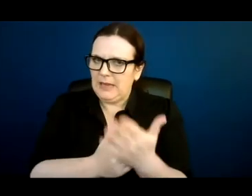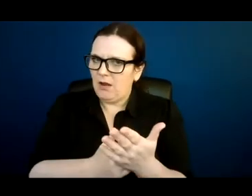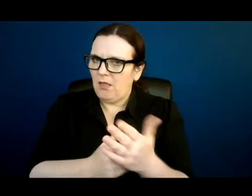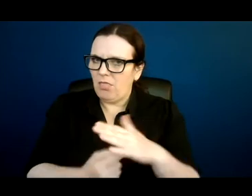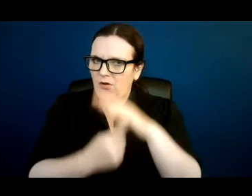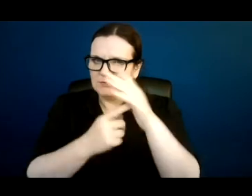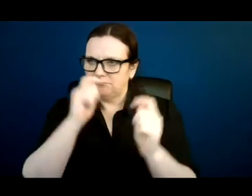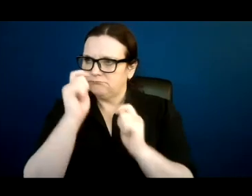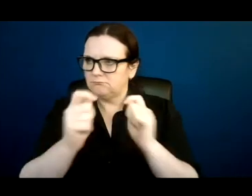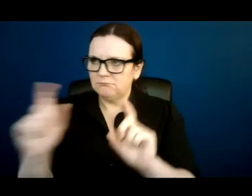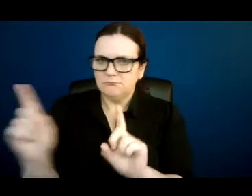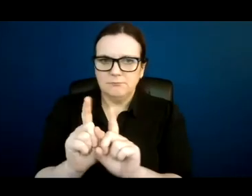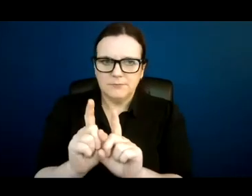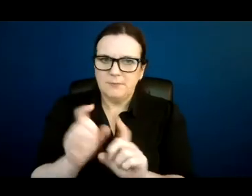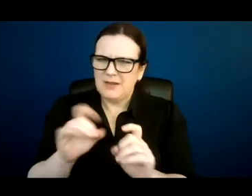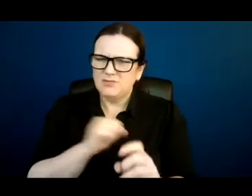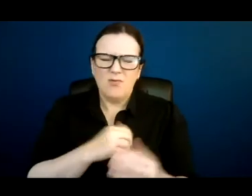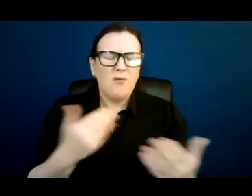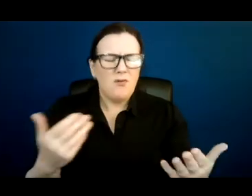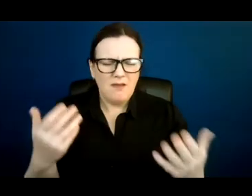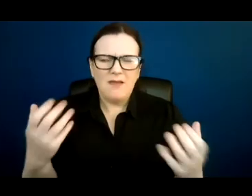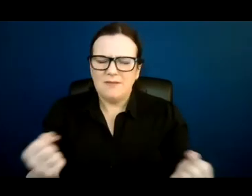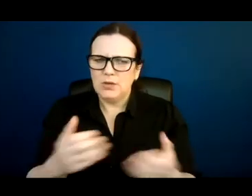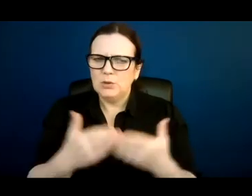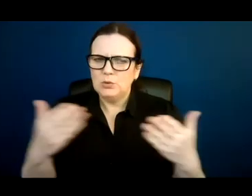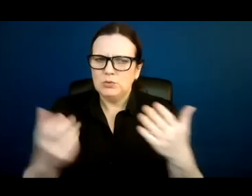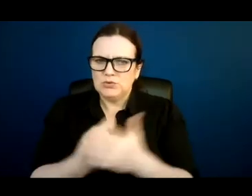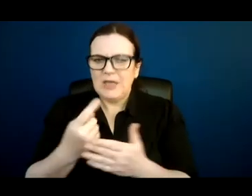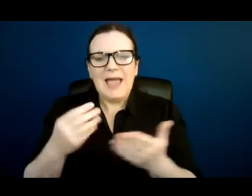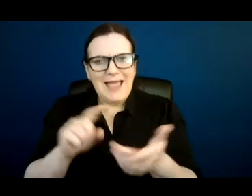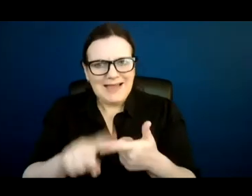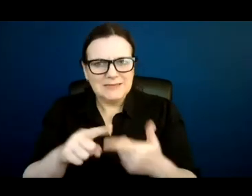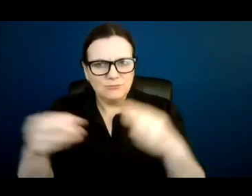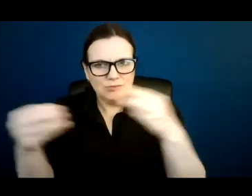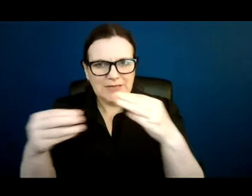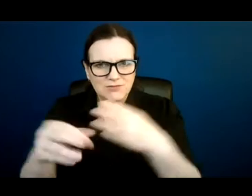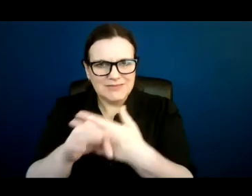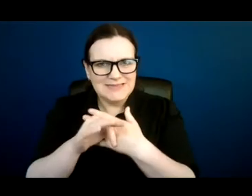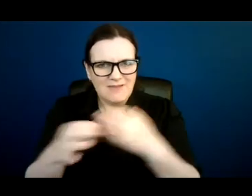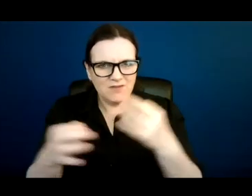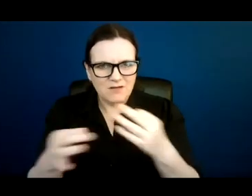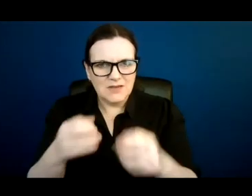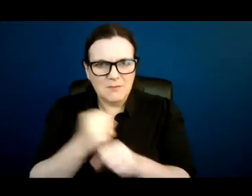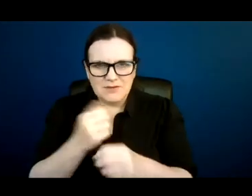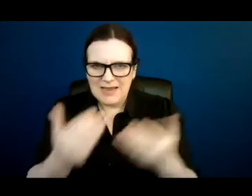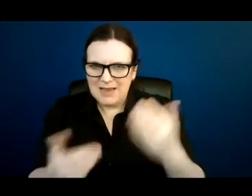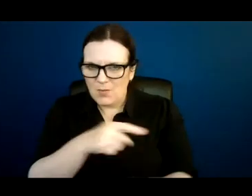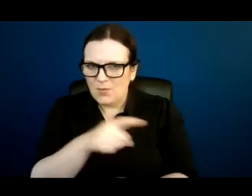So huge issues there and obviously huge safeguarding issues too around protecting people's